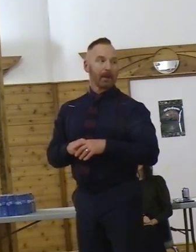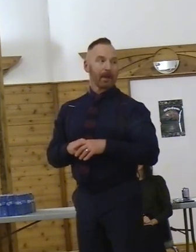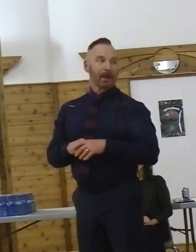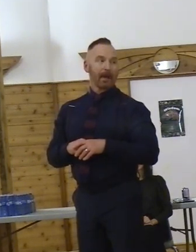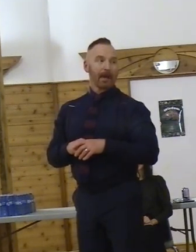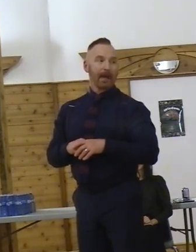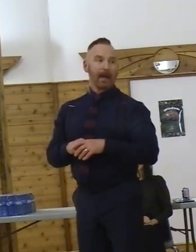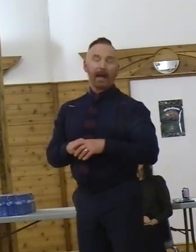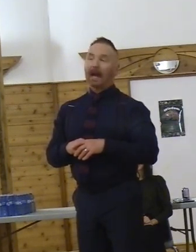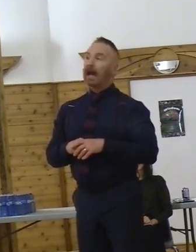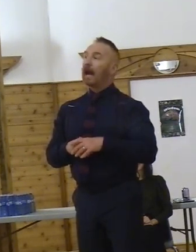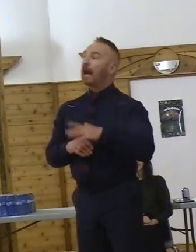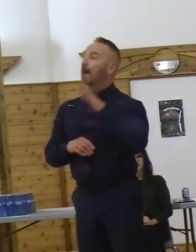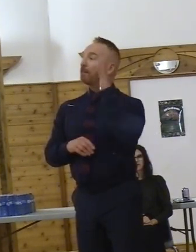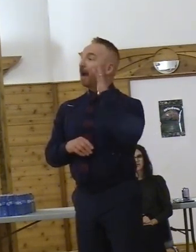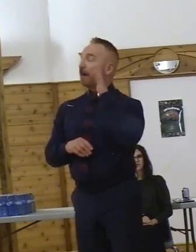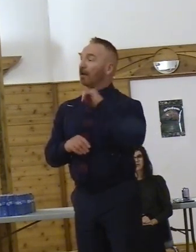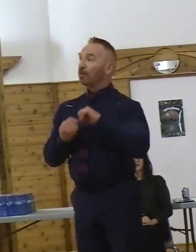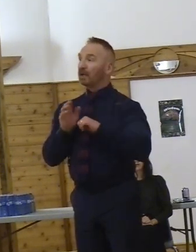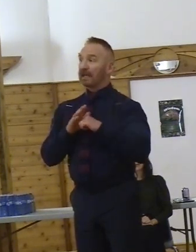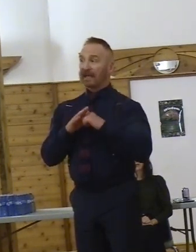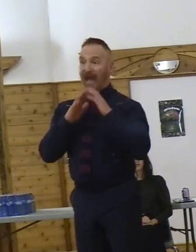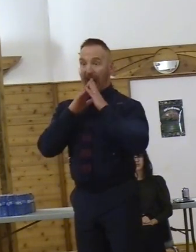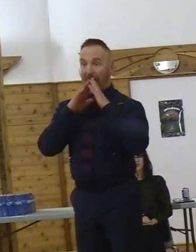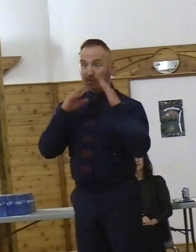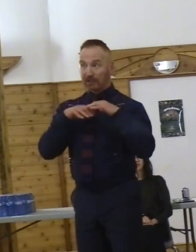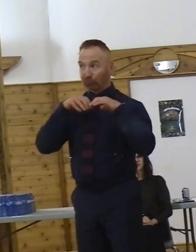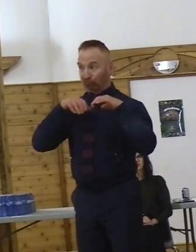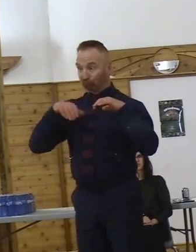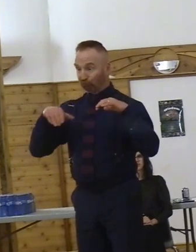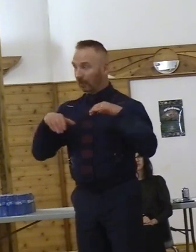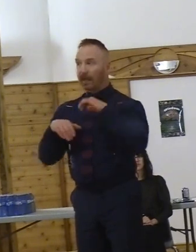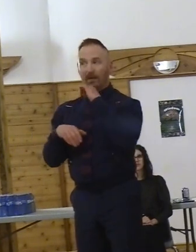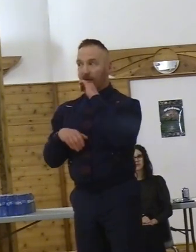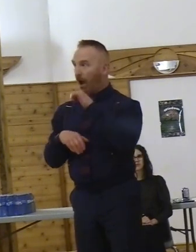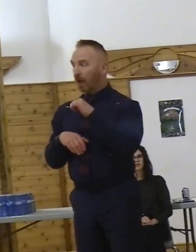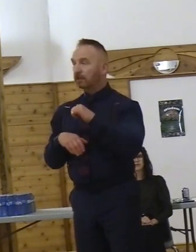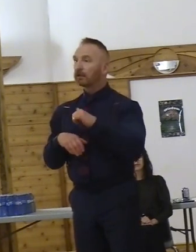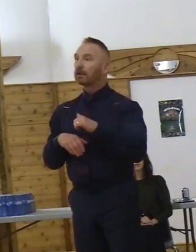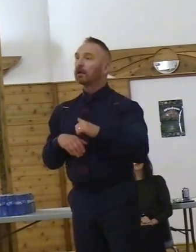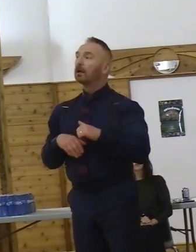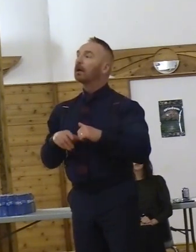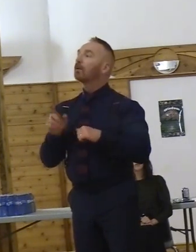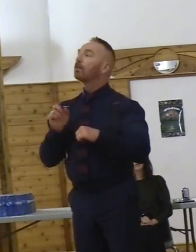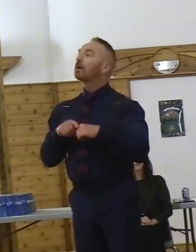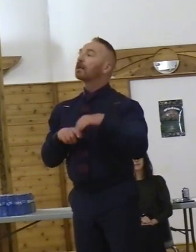Everybody was so quiet and we were brought up with all the talk of poverty, which I've